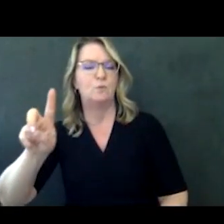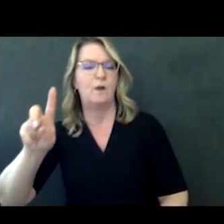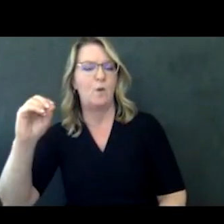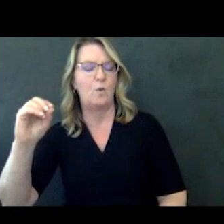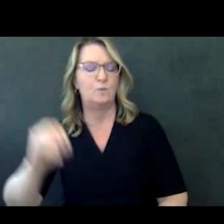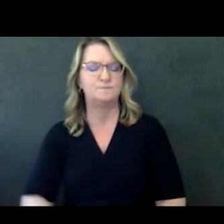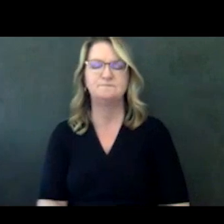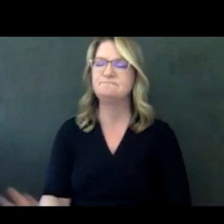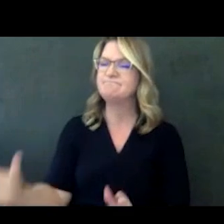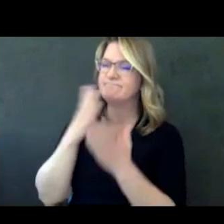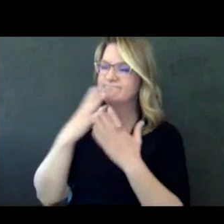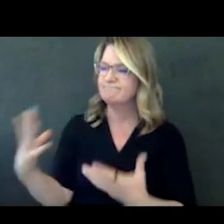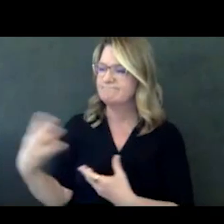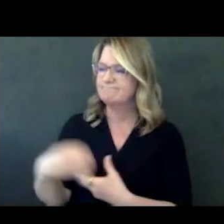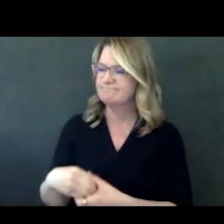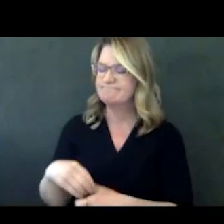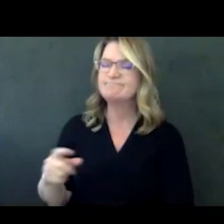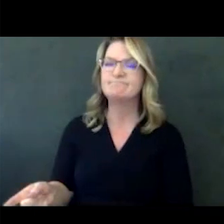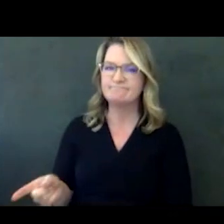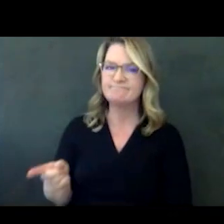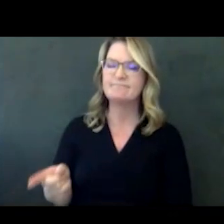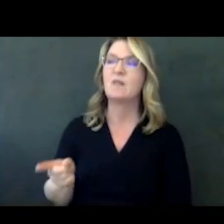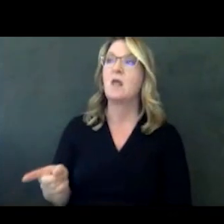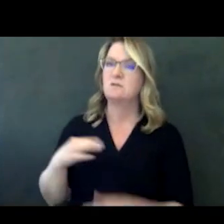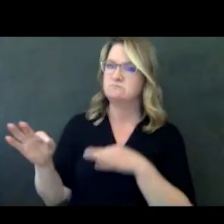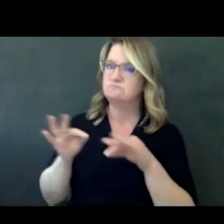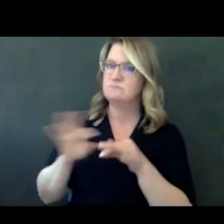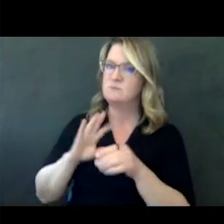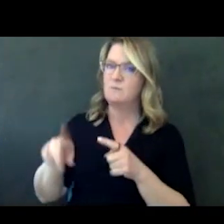John. Why don't you start by telling us a little bit about your project? What makes